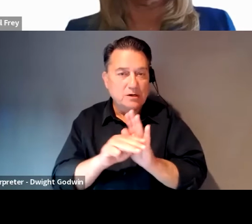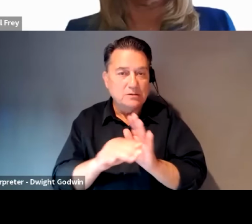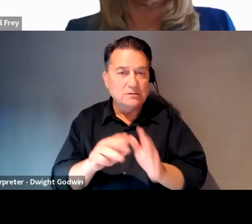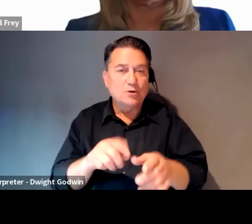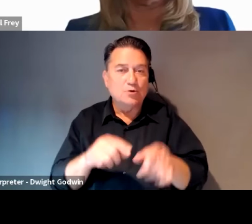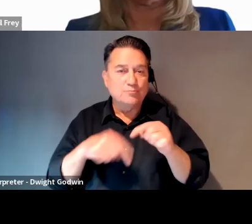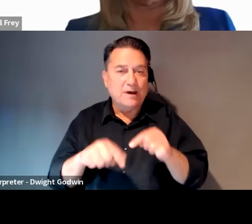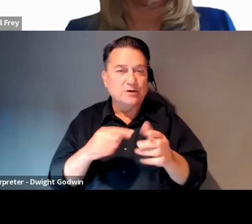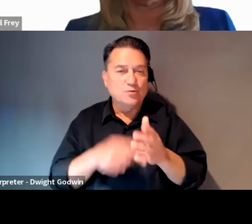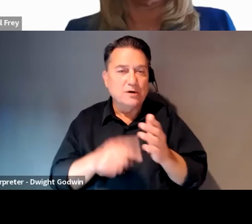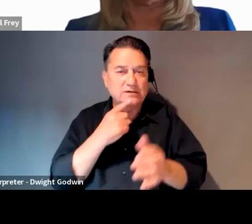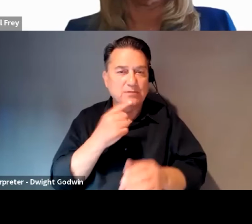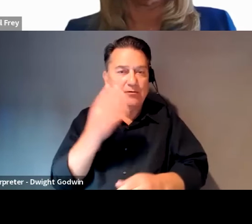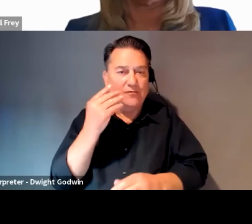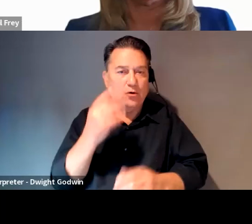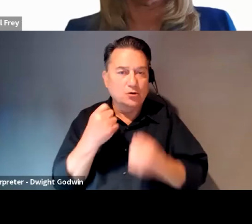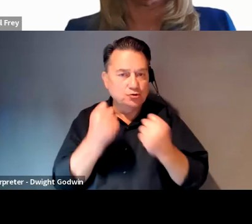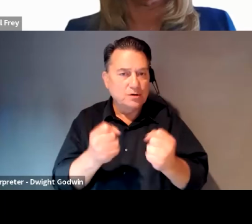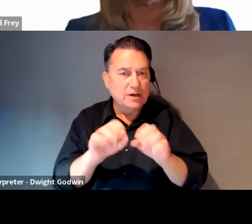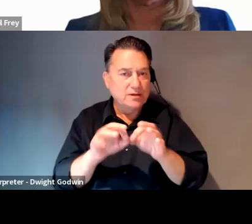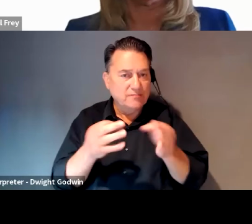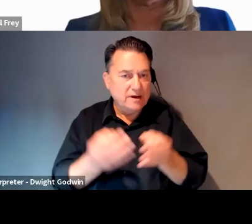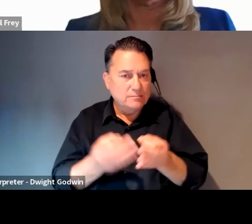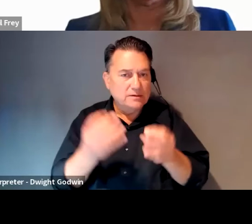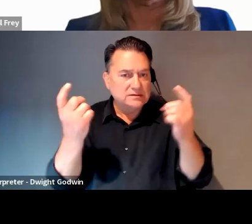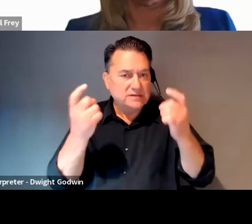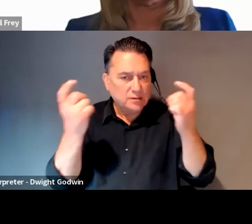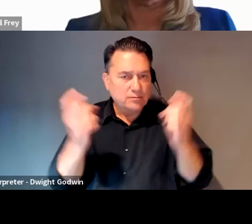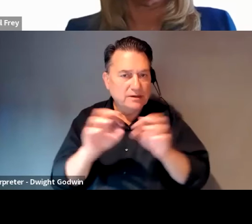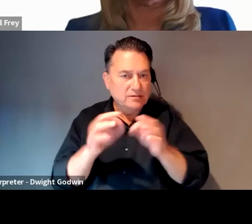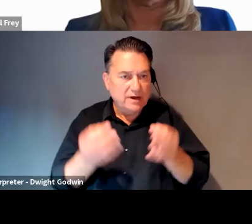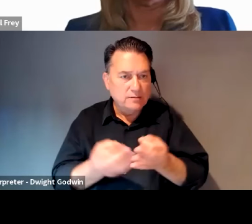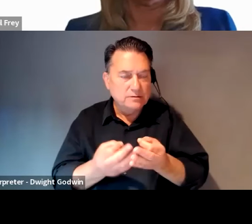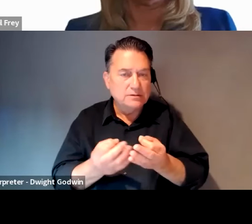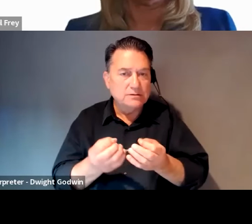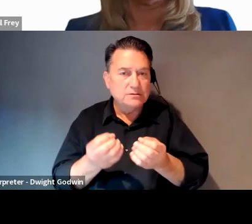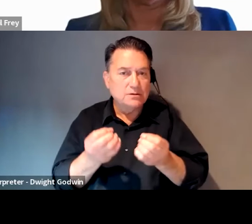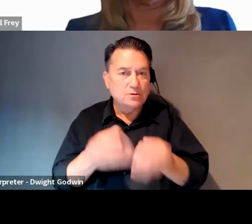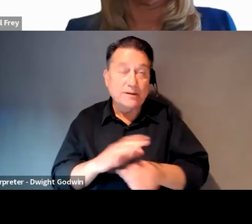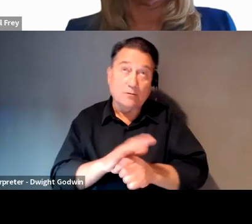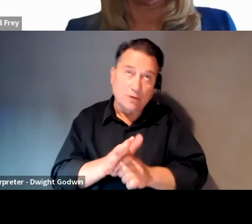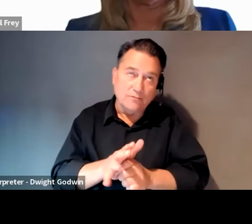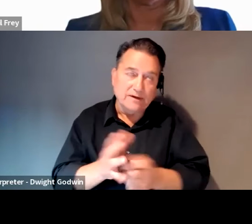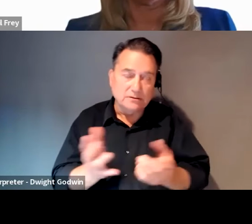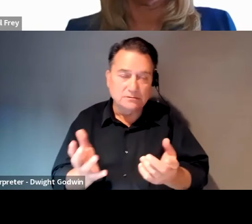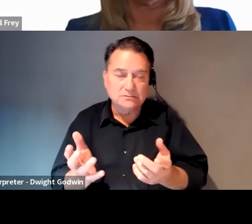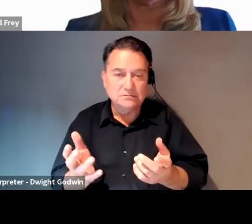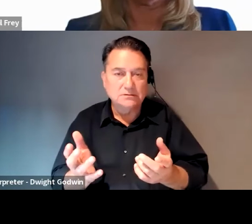Strengthening families and celebrating families, without Covid epidemic, exist.